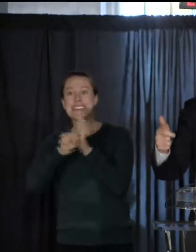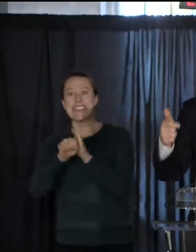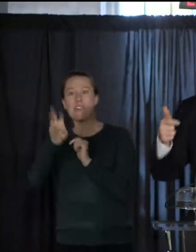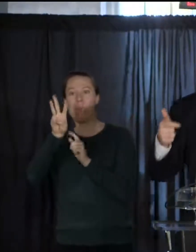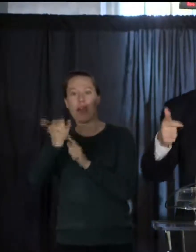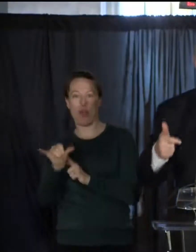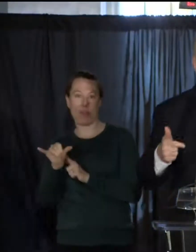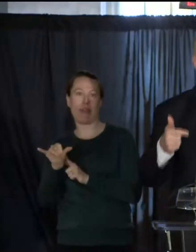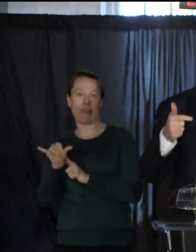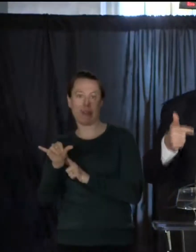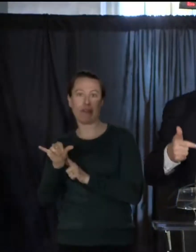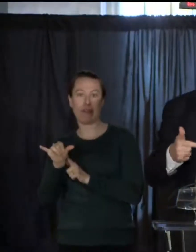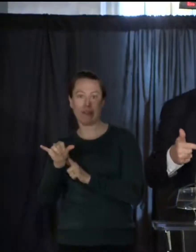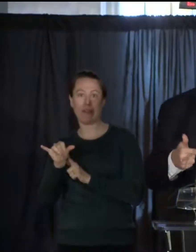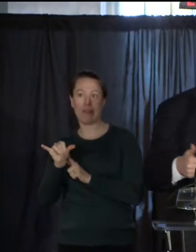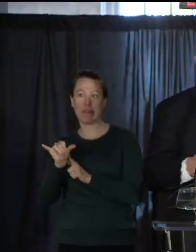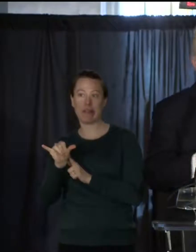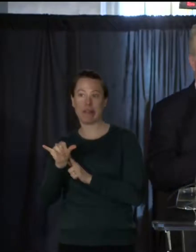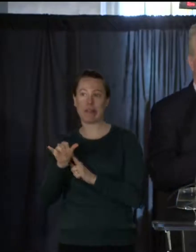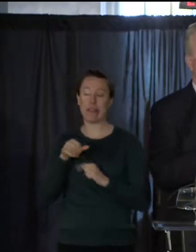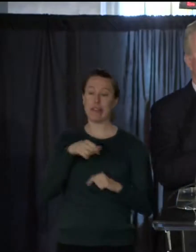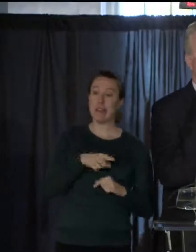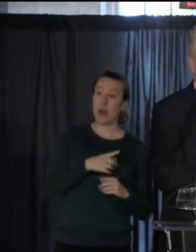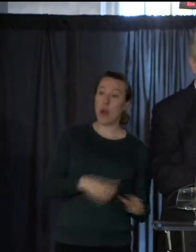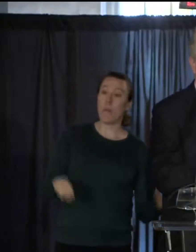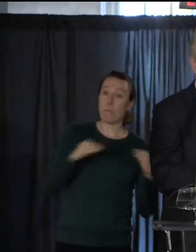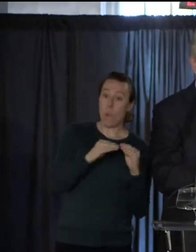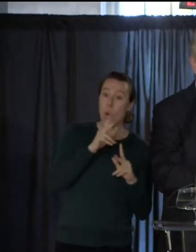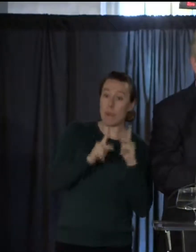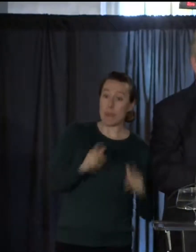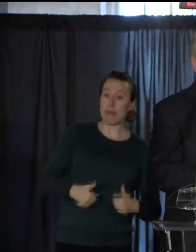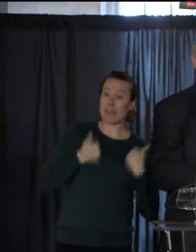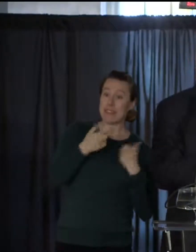IT HAS MORE PEOPLE IN IT THAN THE STATE OF VERMONT.